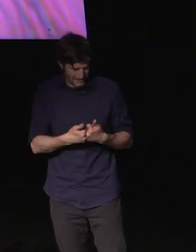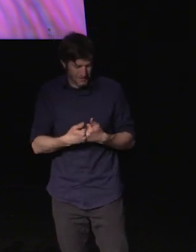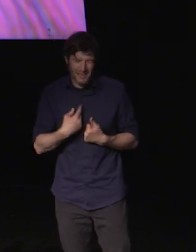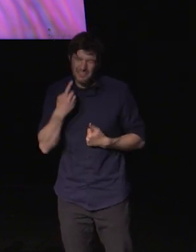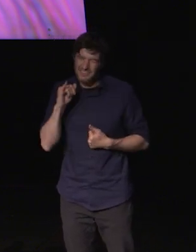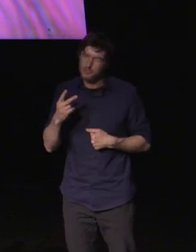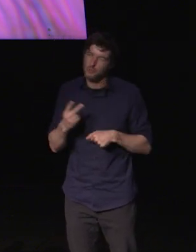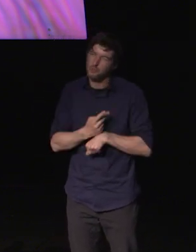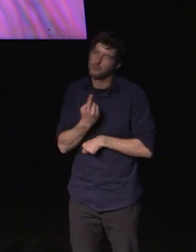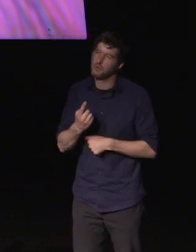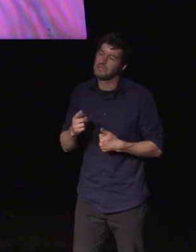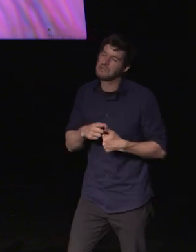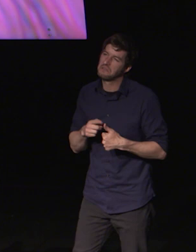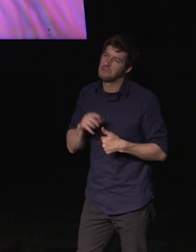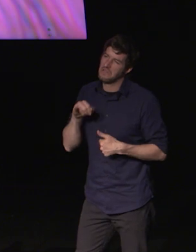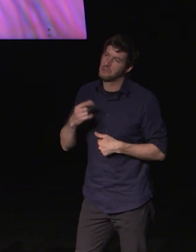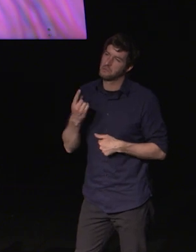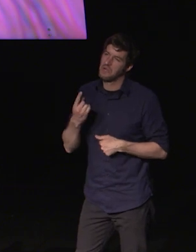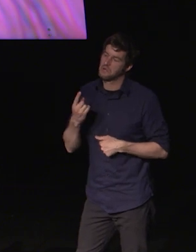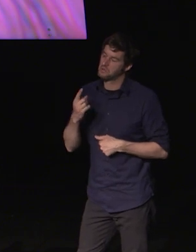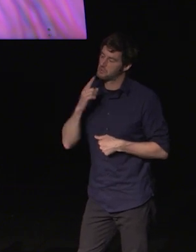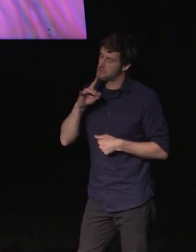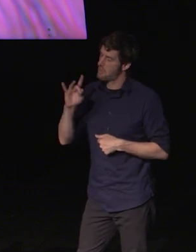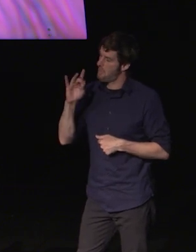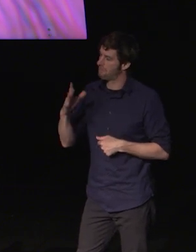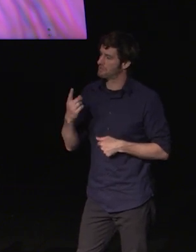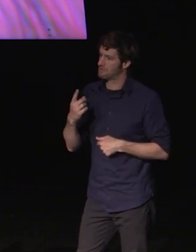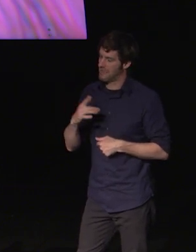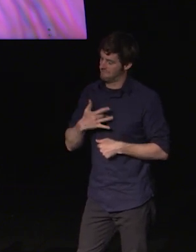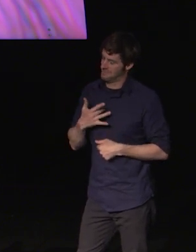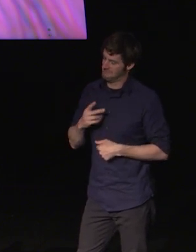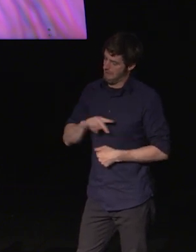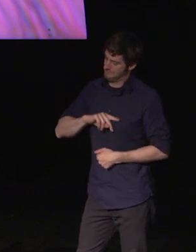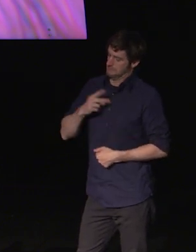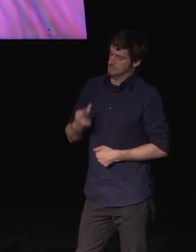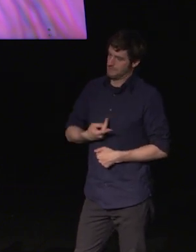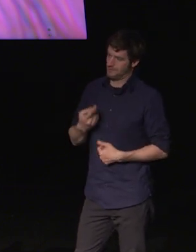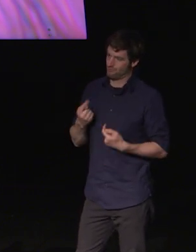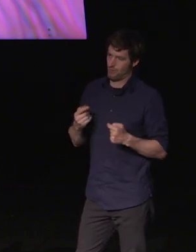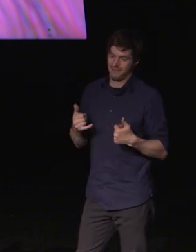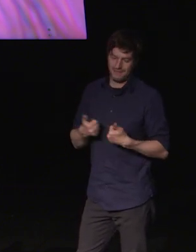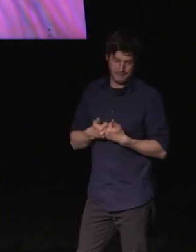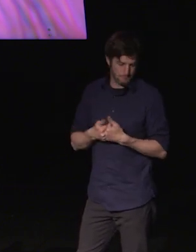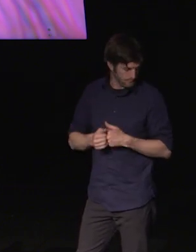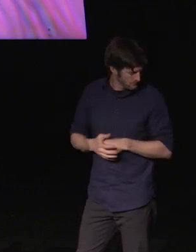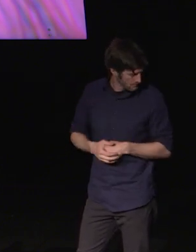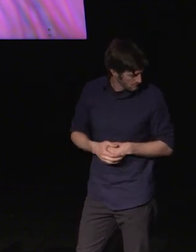There's lots of things that are bad, but I think that was the most upset I have been trying to play a game. Right, so raged quit, essentially.